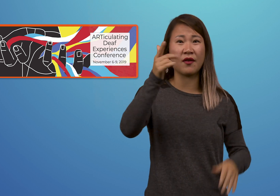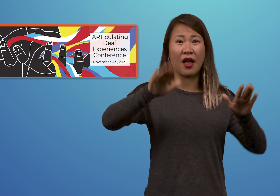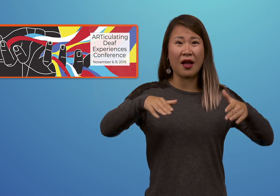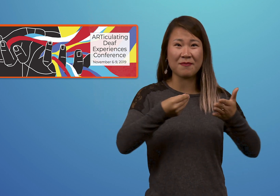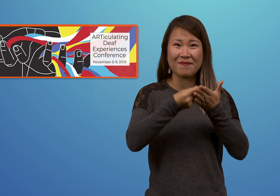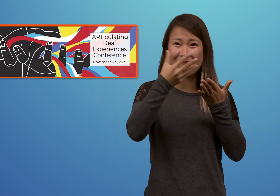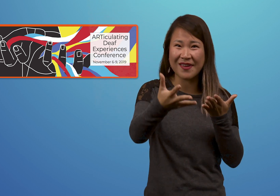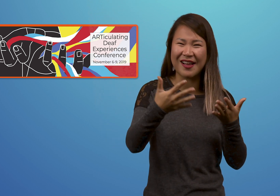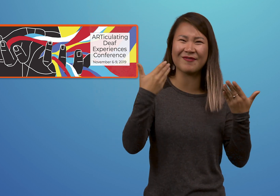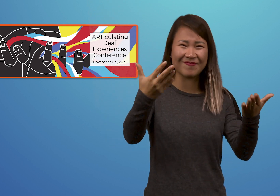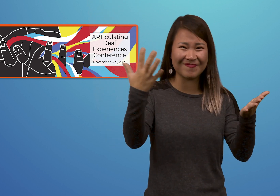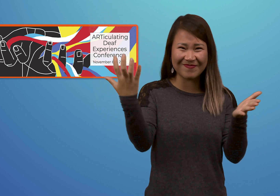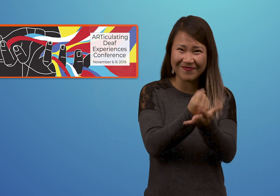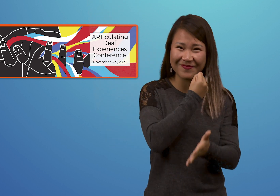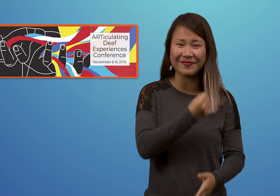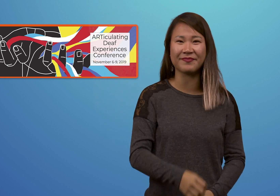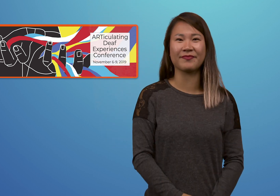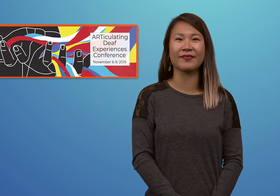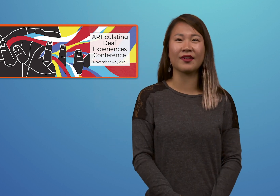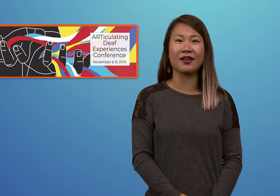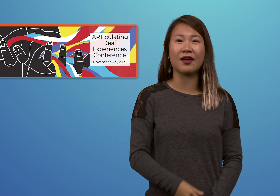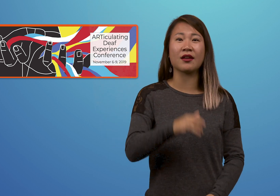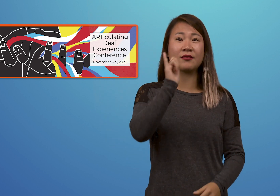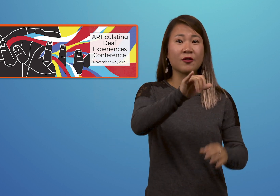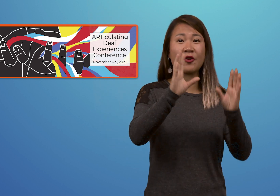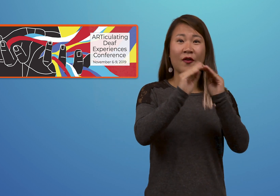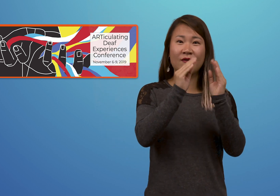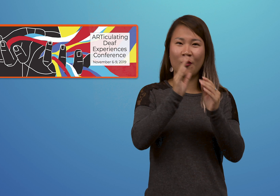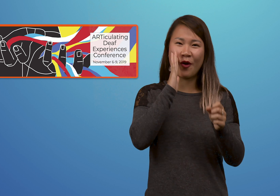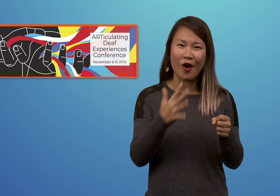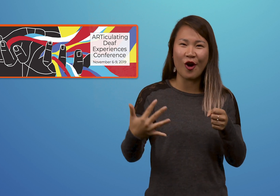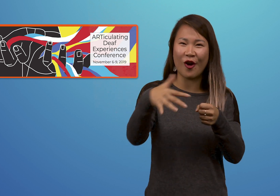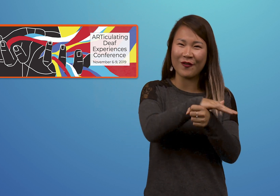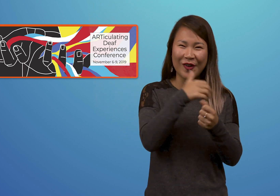so if you STILL haven’t gotten your tickets, get moving!